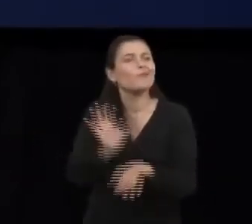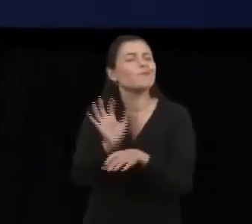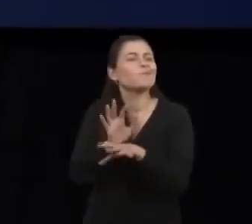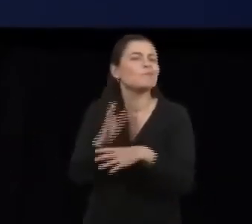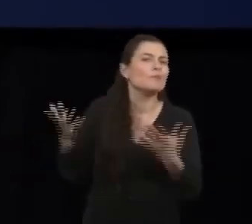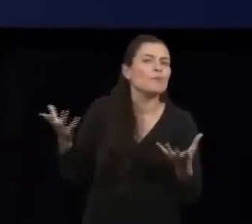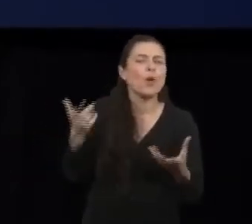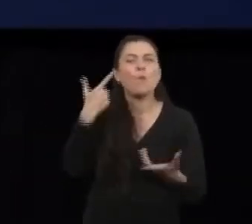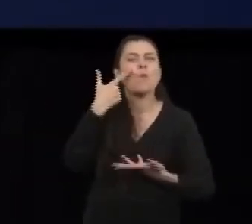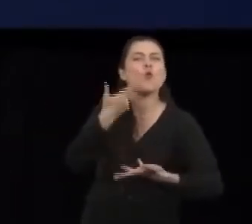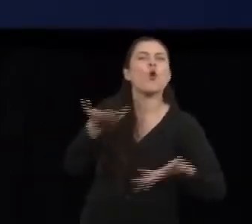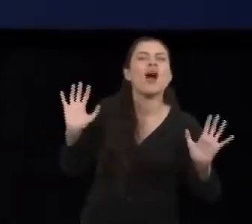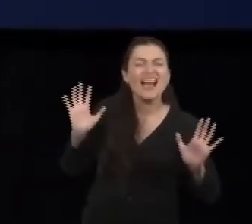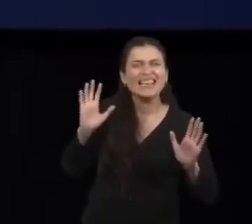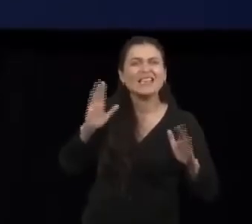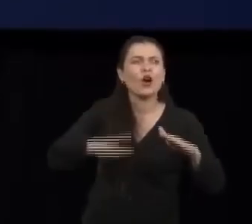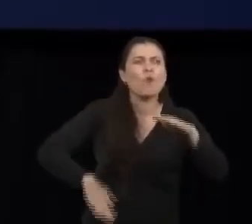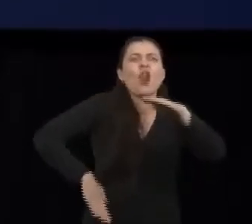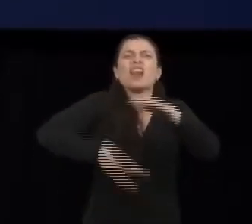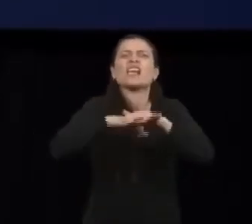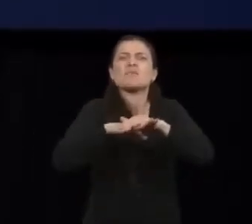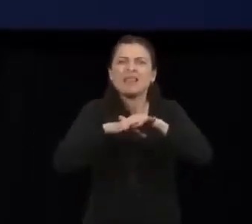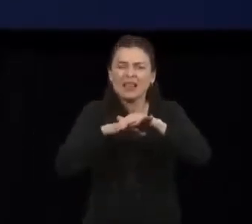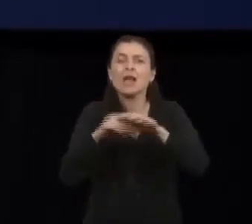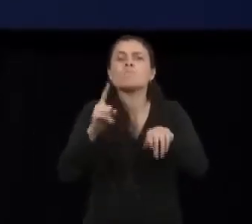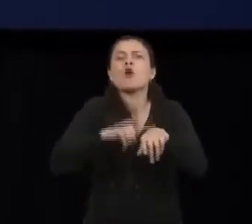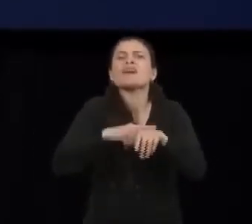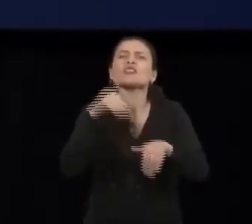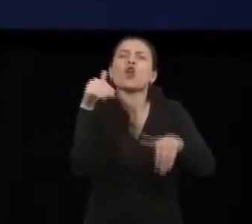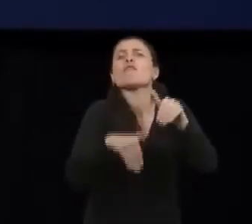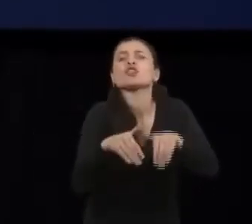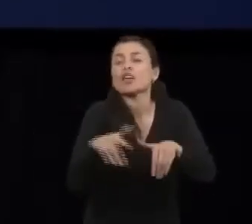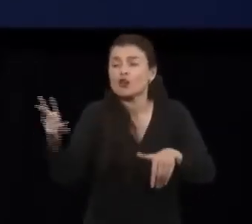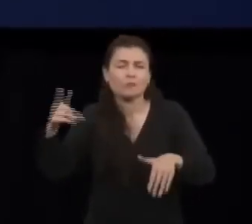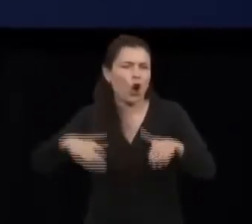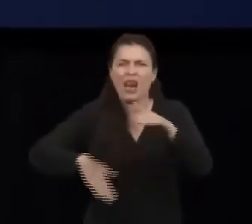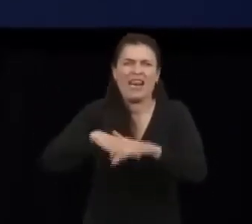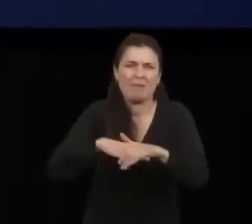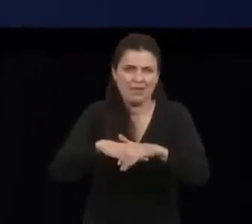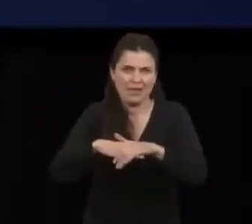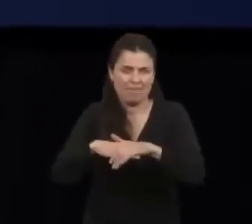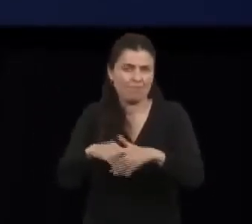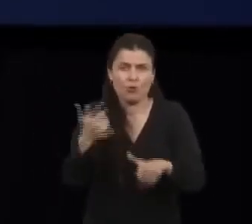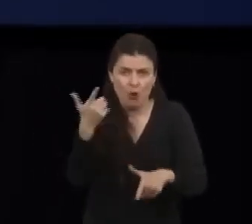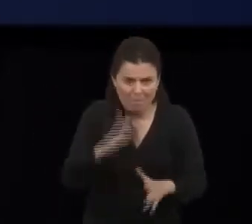the electoral roof. Why? First, because they vote with a different ballot,